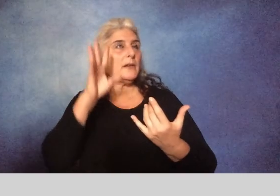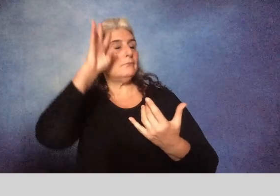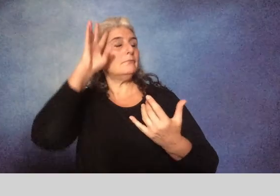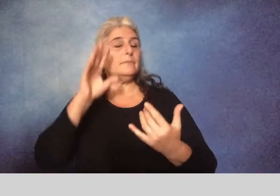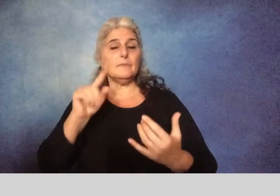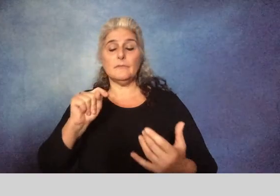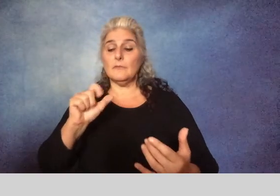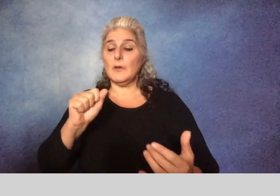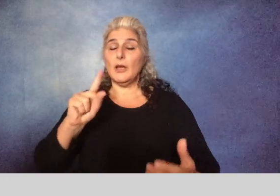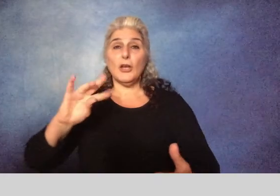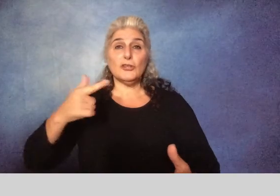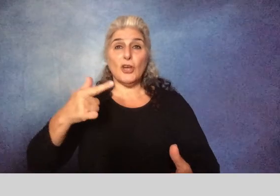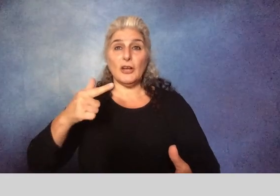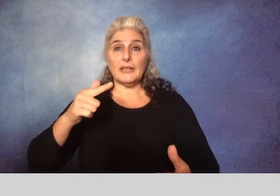for the album "Once In A Lifetime".